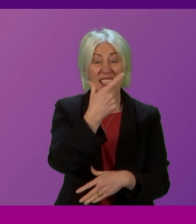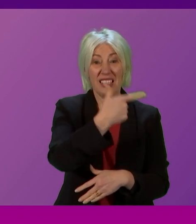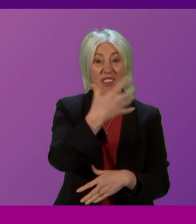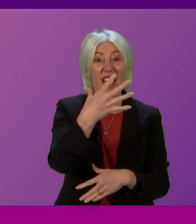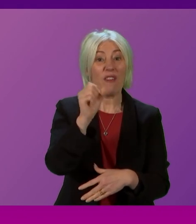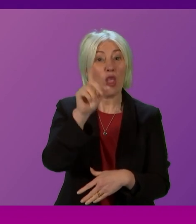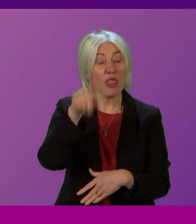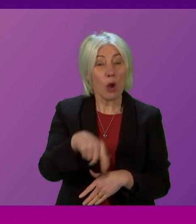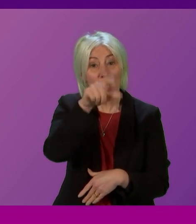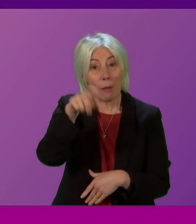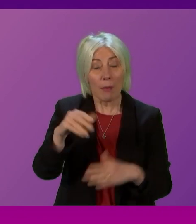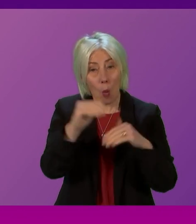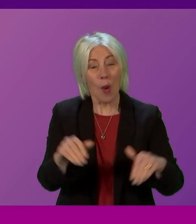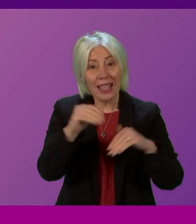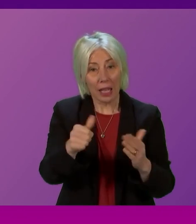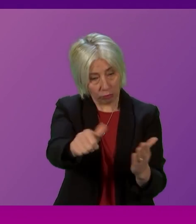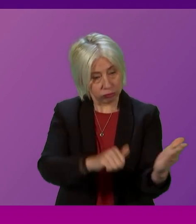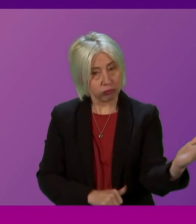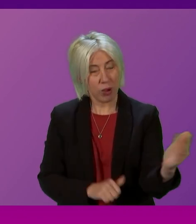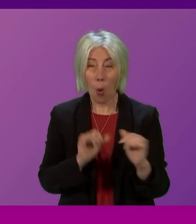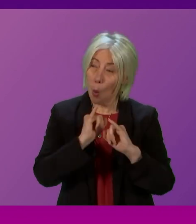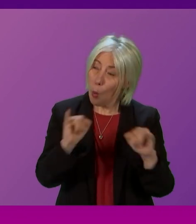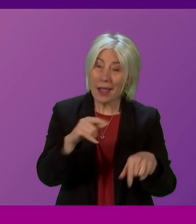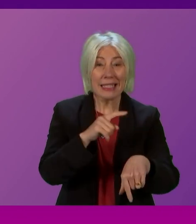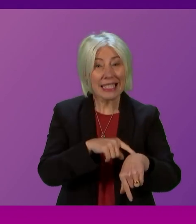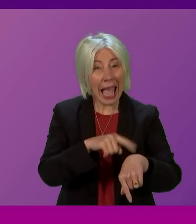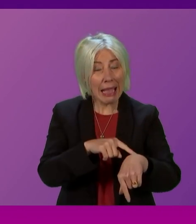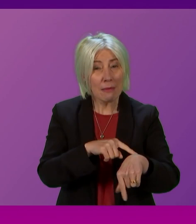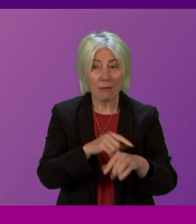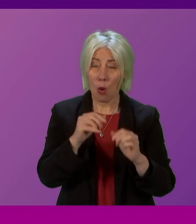the worst ever accident and emergency waiting times, with 2,000 people a week waiting more